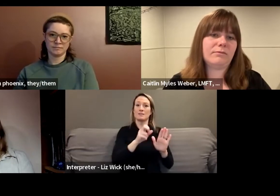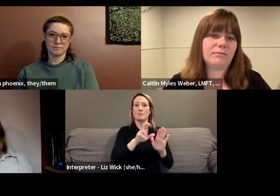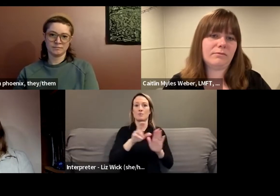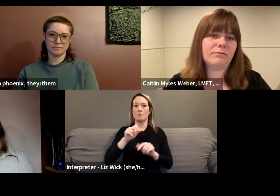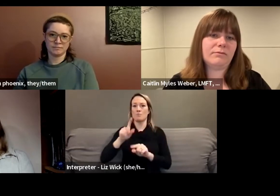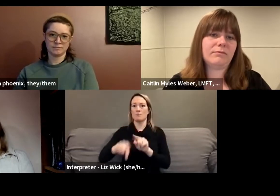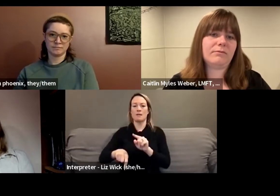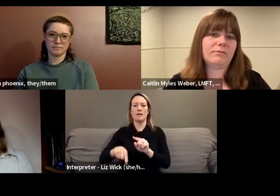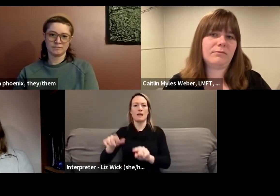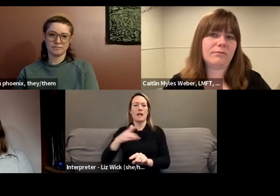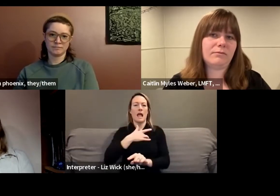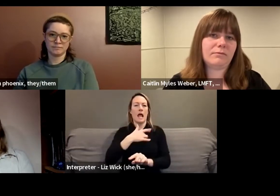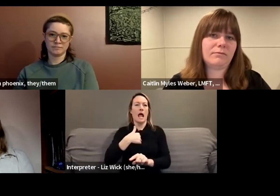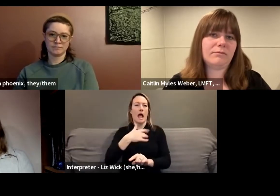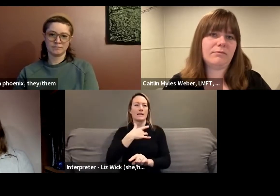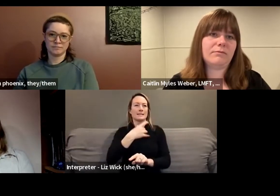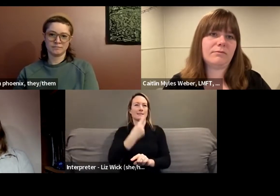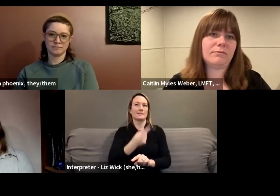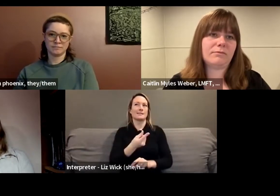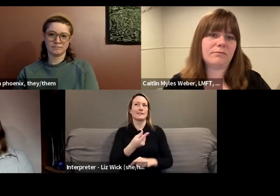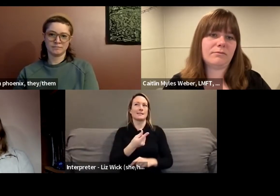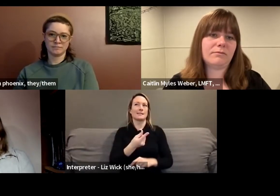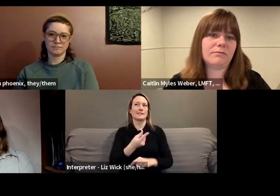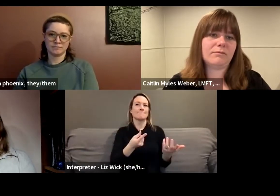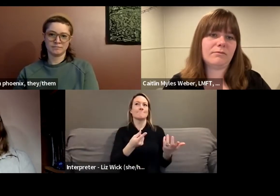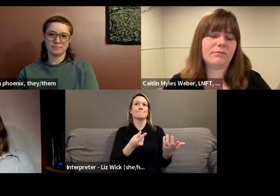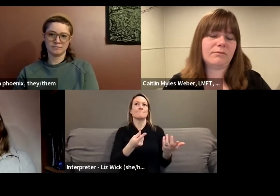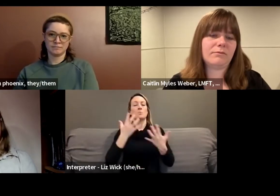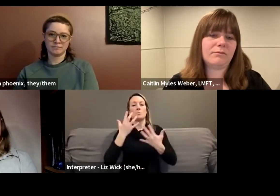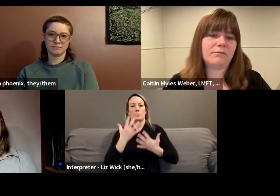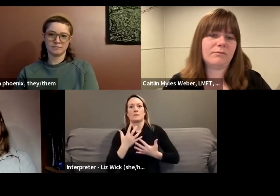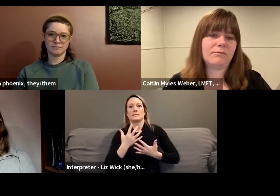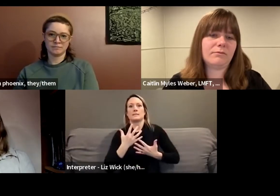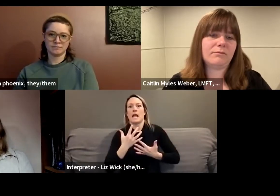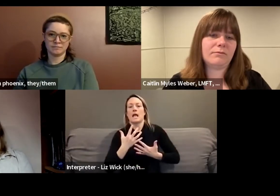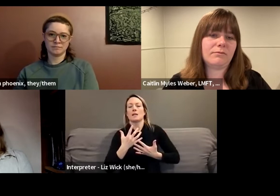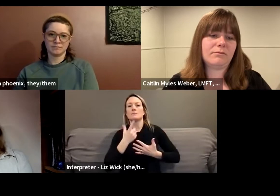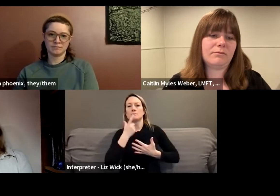it's sad to say because of our society does this to us,